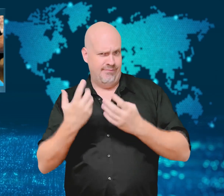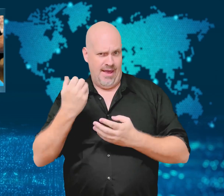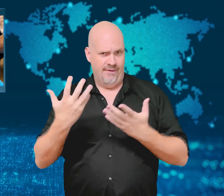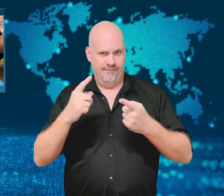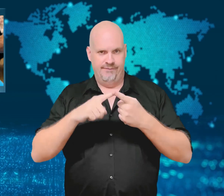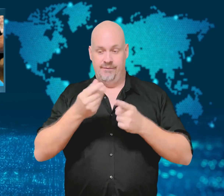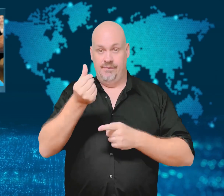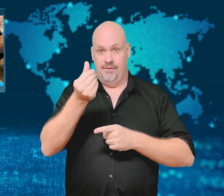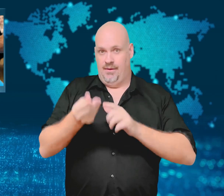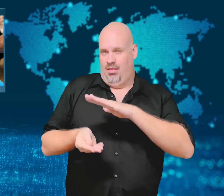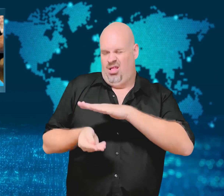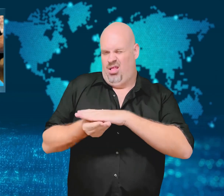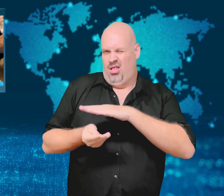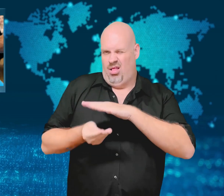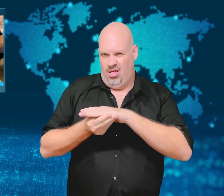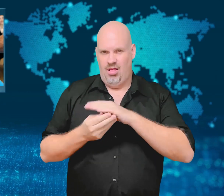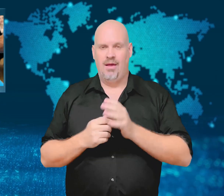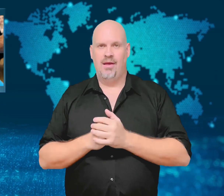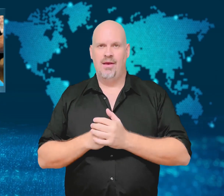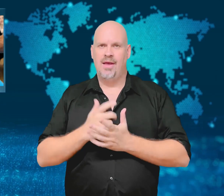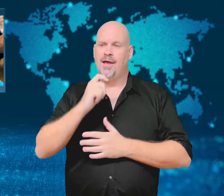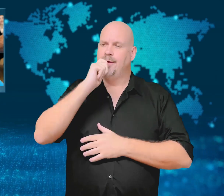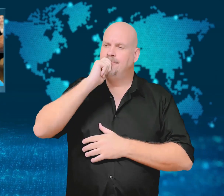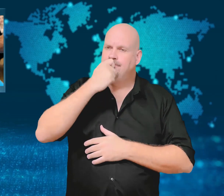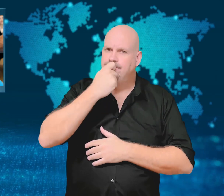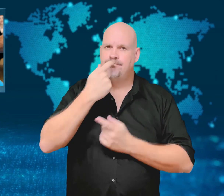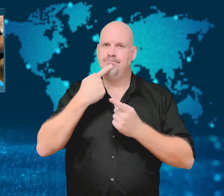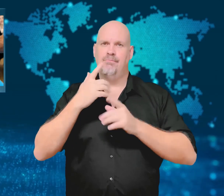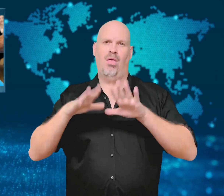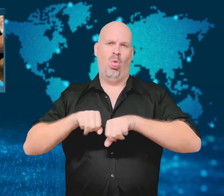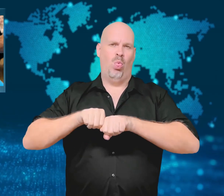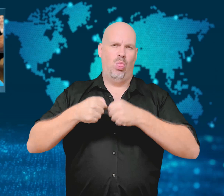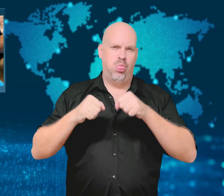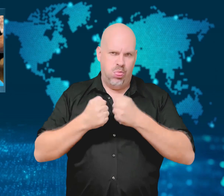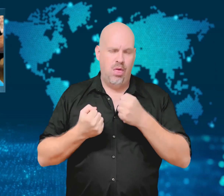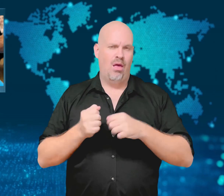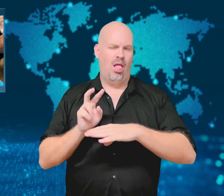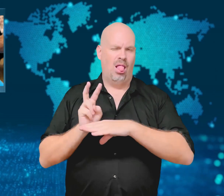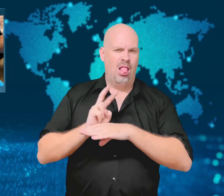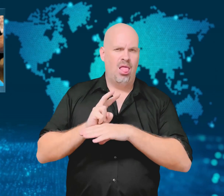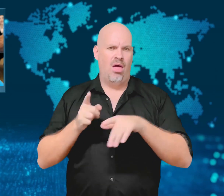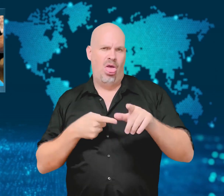If he is convicted, he could face ten years in jail.